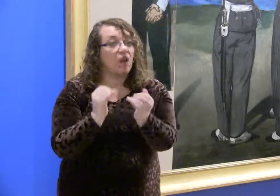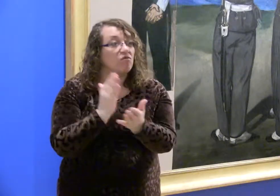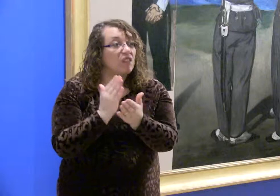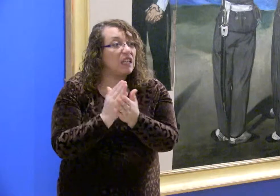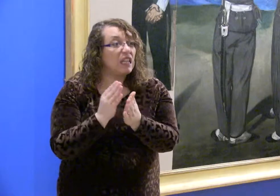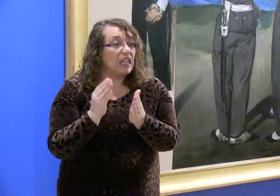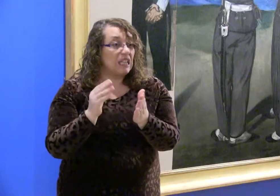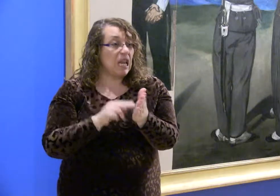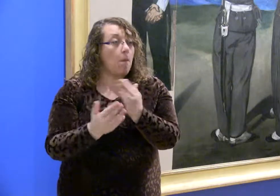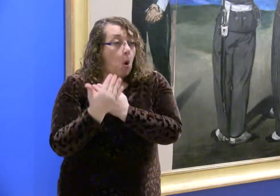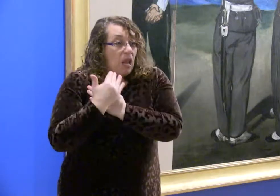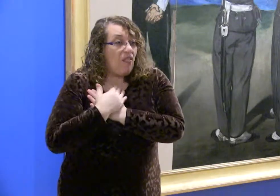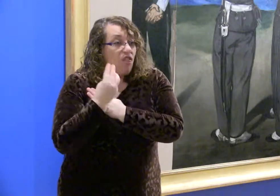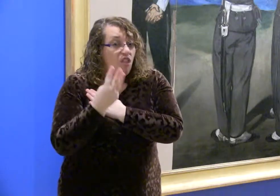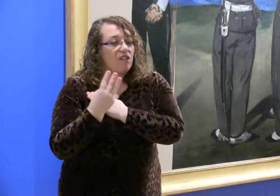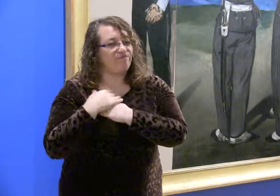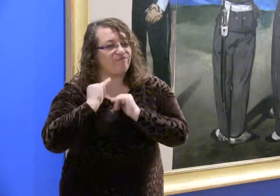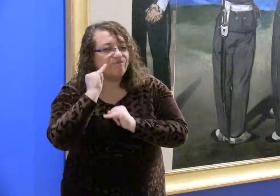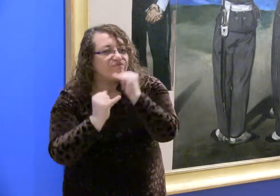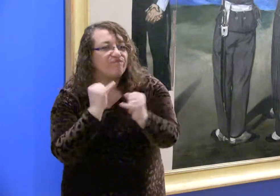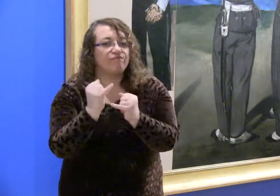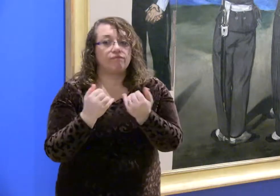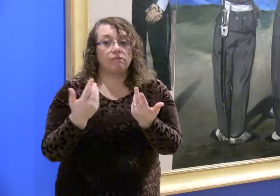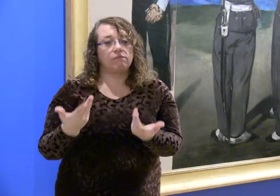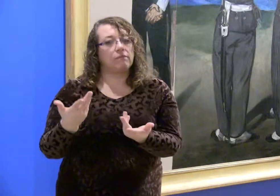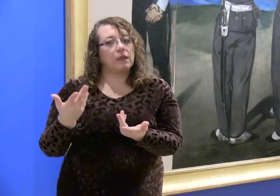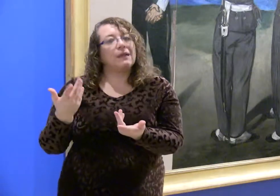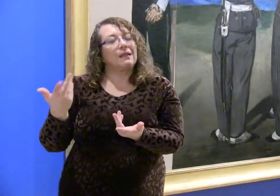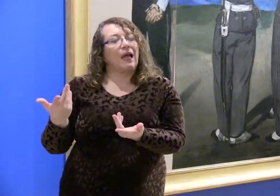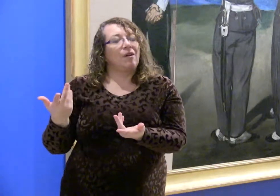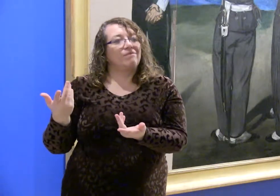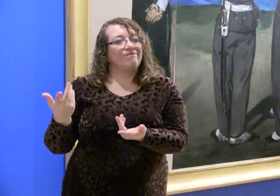rejected by the Salon. He was well used to that, as many of his compositions